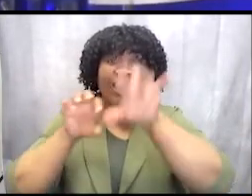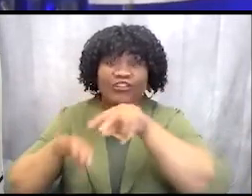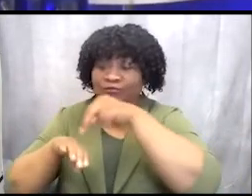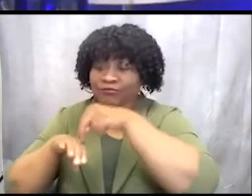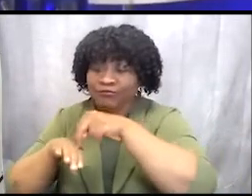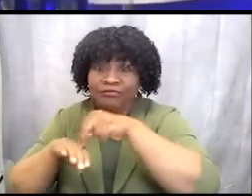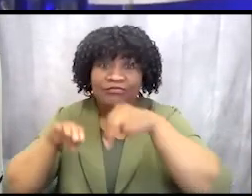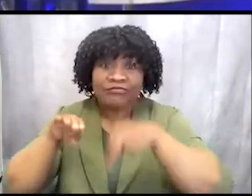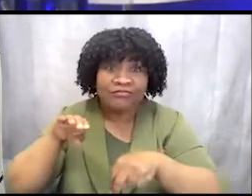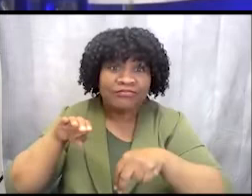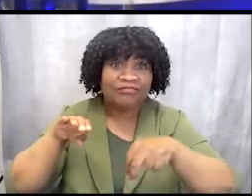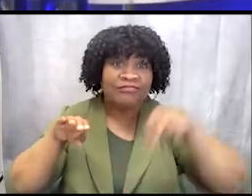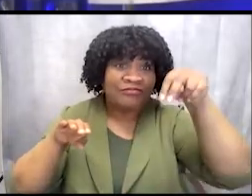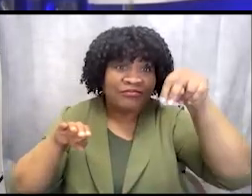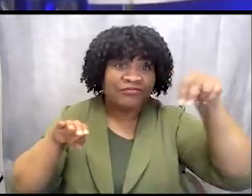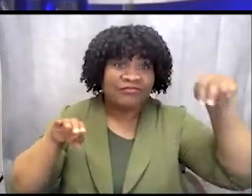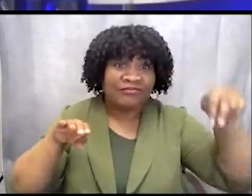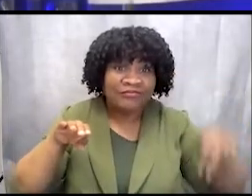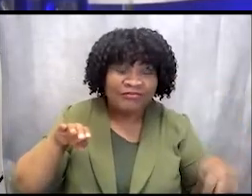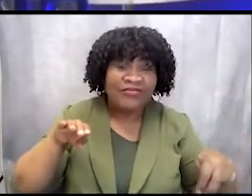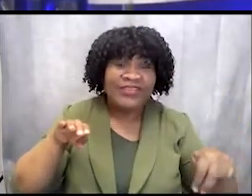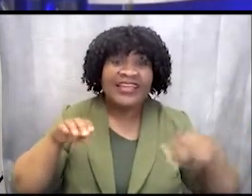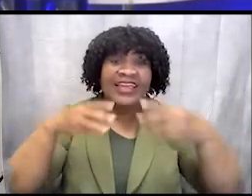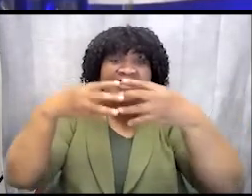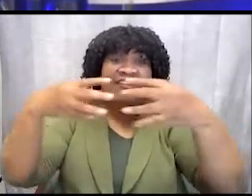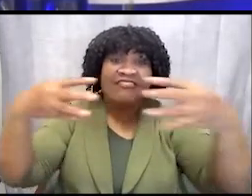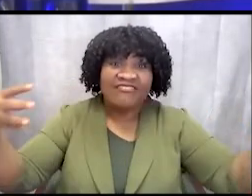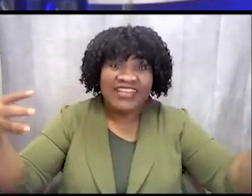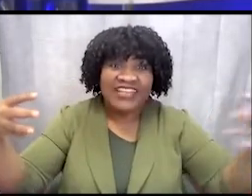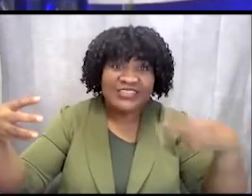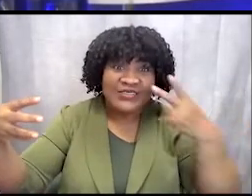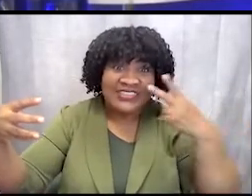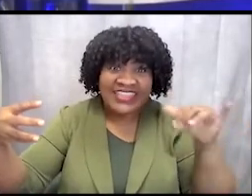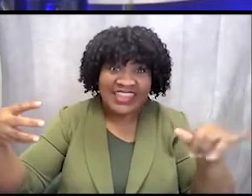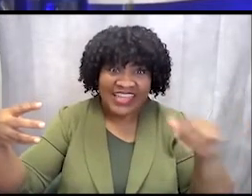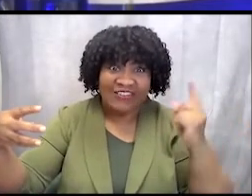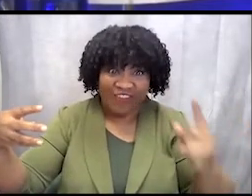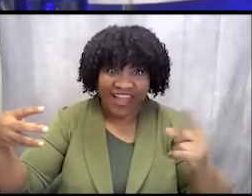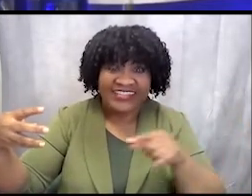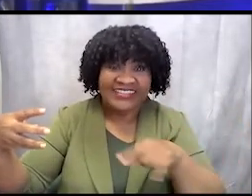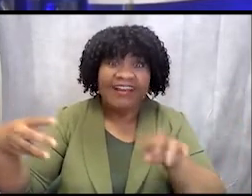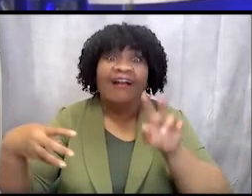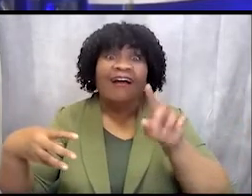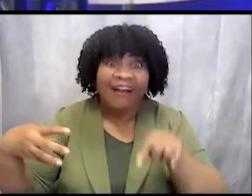and some people are lowering the ladder, other people are raising the ladder, and they're all standing behind the fence.